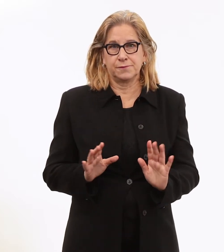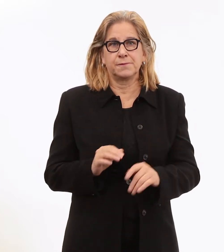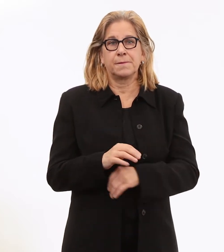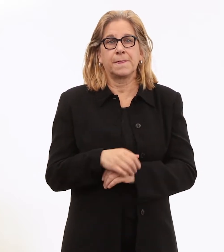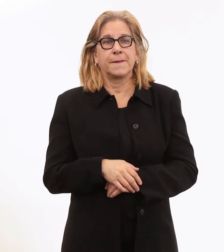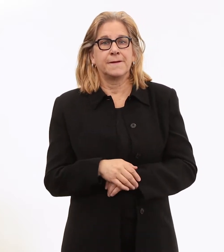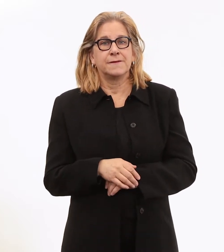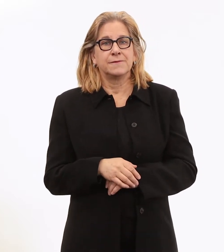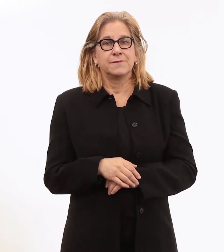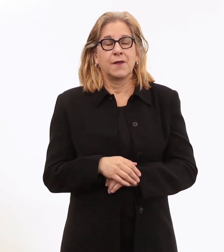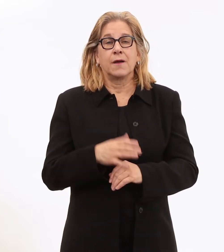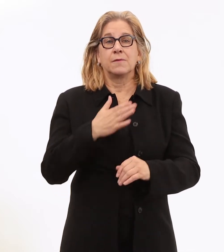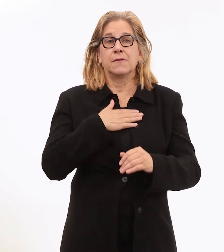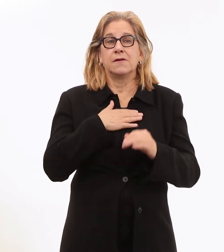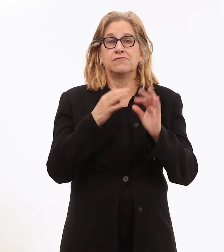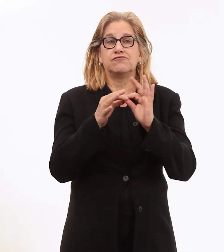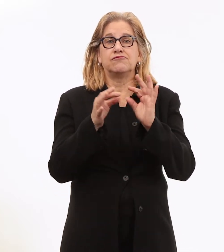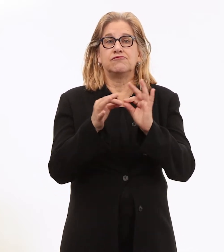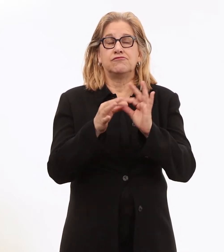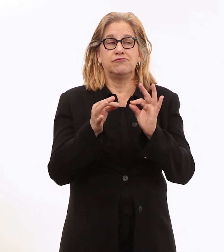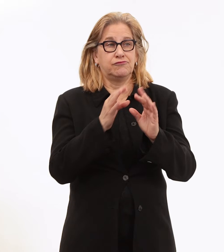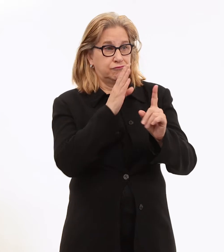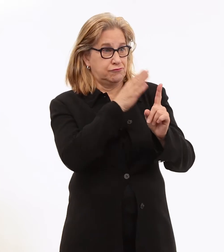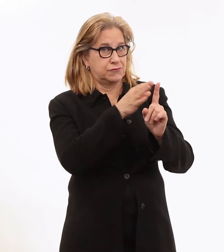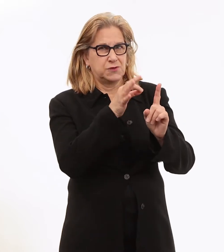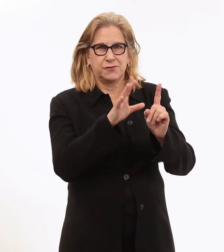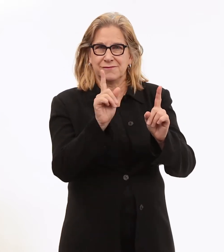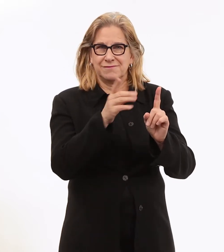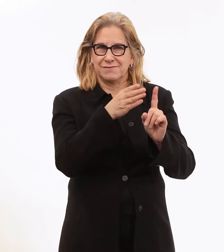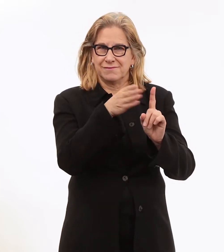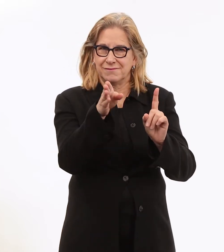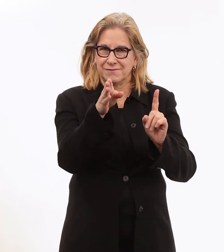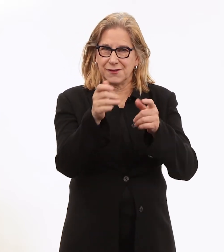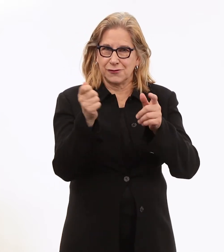Direct your words to the judge and other people in the courtroom.